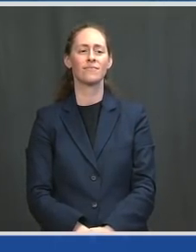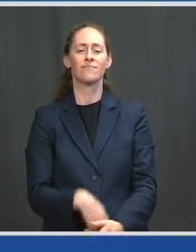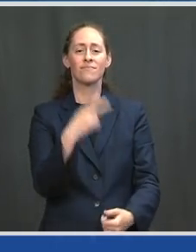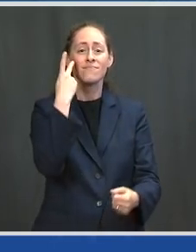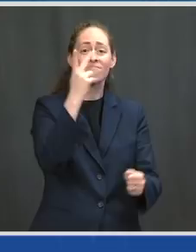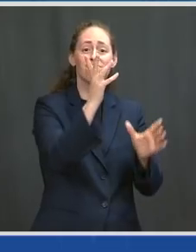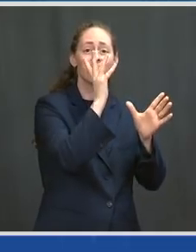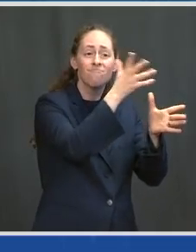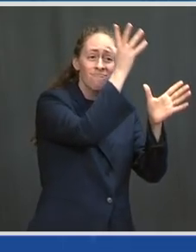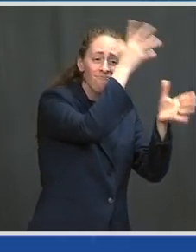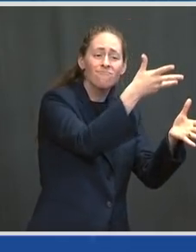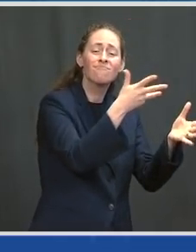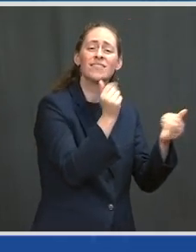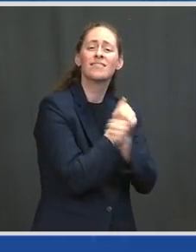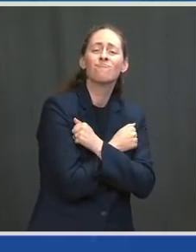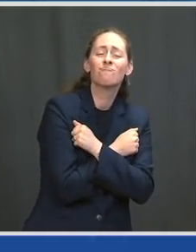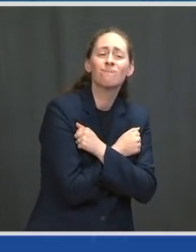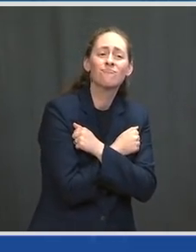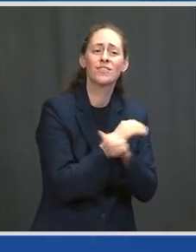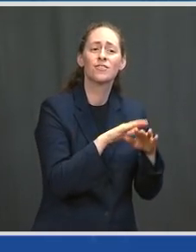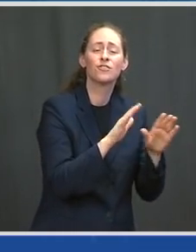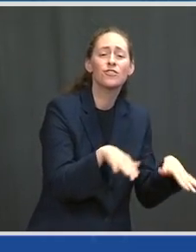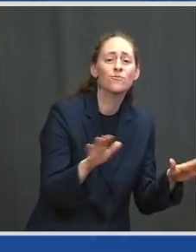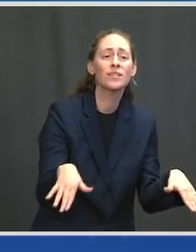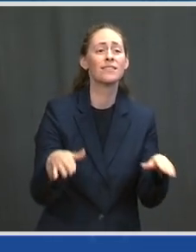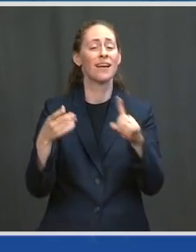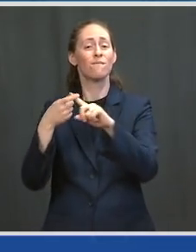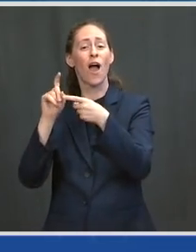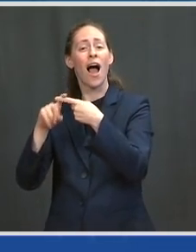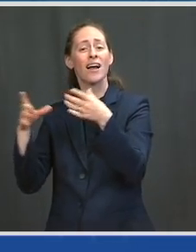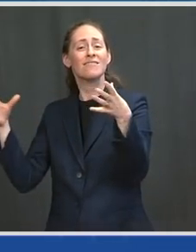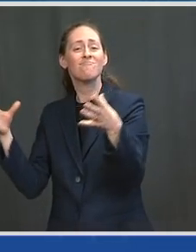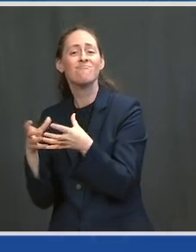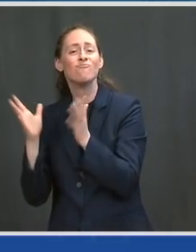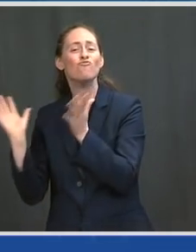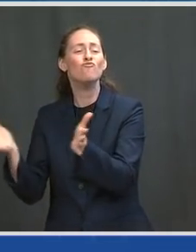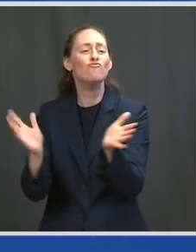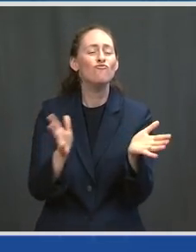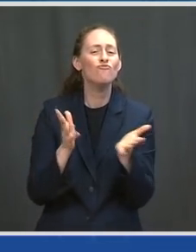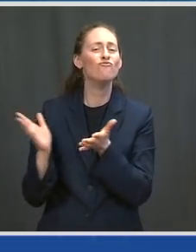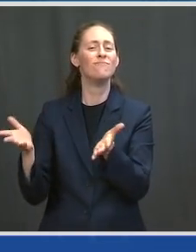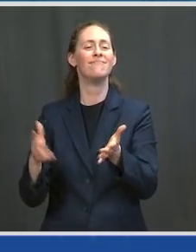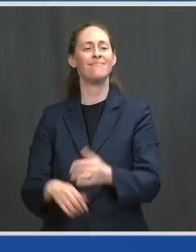I've been saying for a long -- this for a long time, but I believe it: This is not a Democratic or Republican issue;